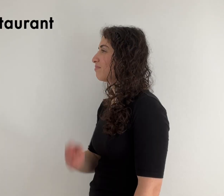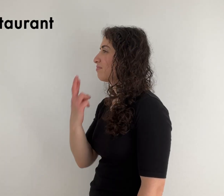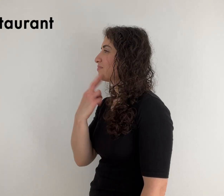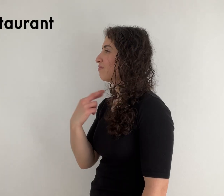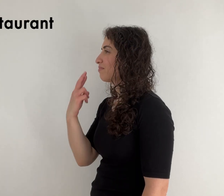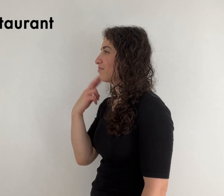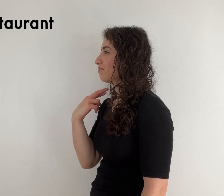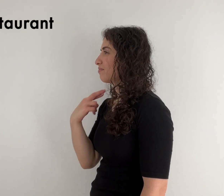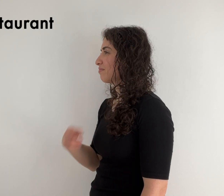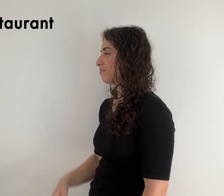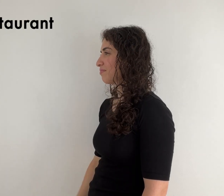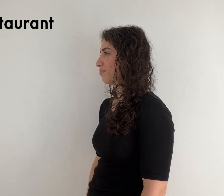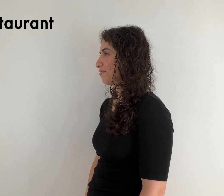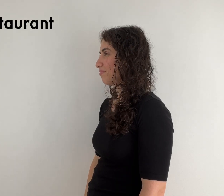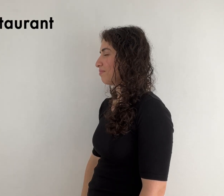RESTAURANT